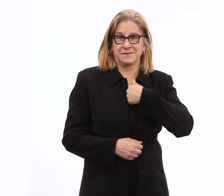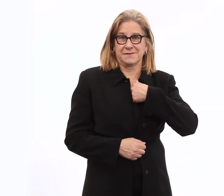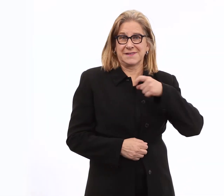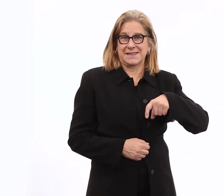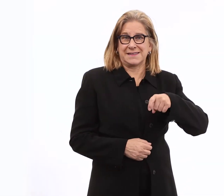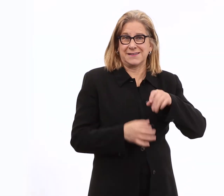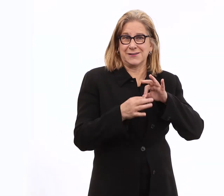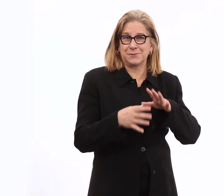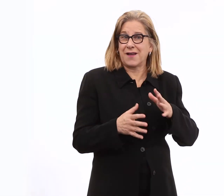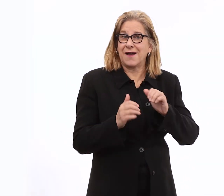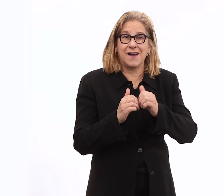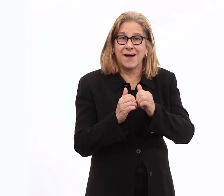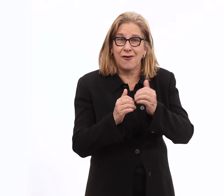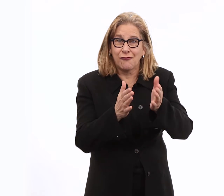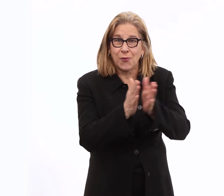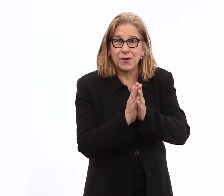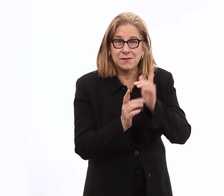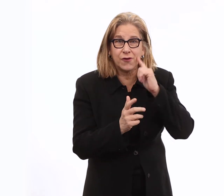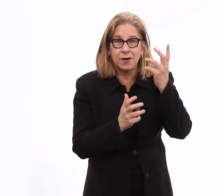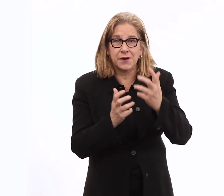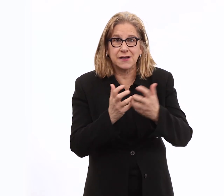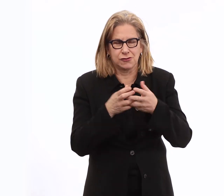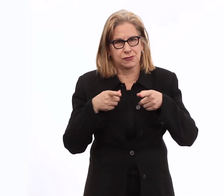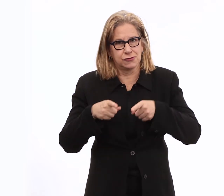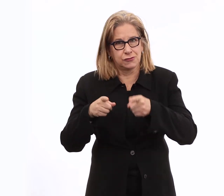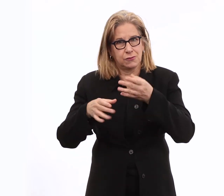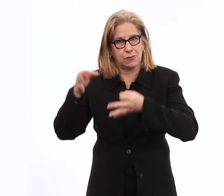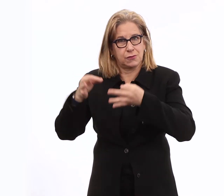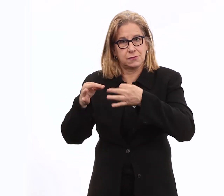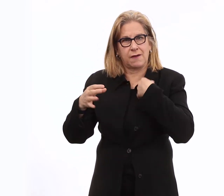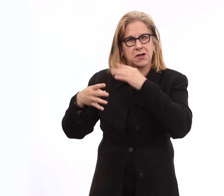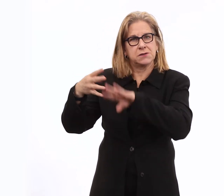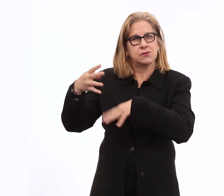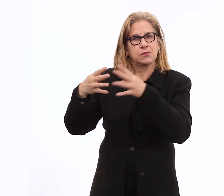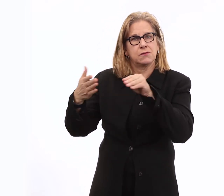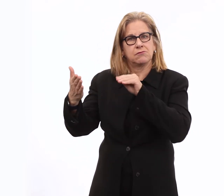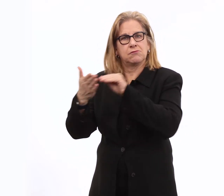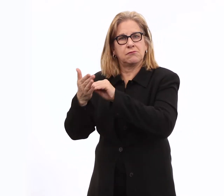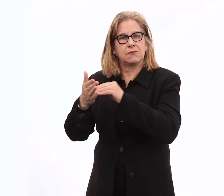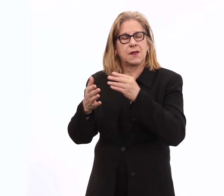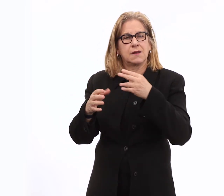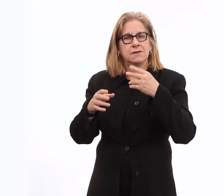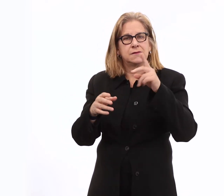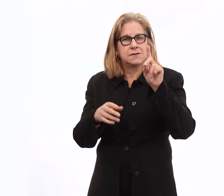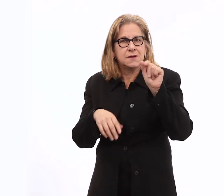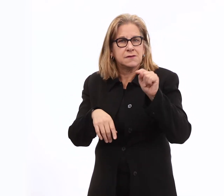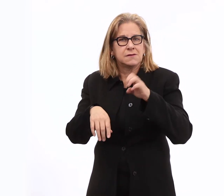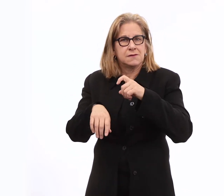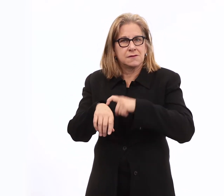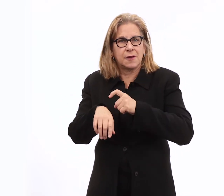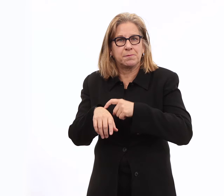To request an accommodation for a scheduled court hearing or event, fill out and submit the form "Request for Accommodation